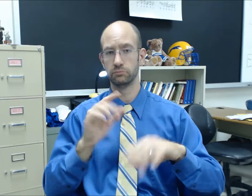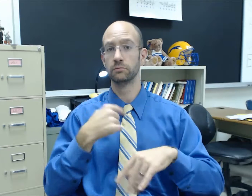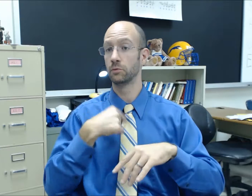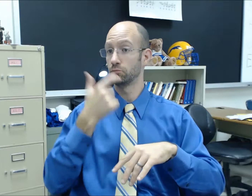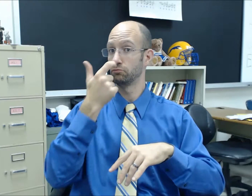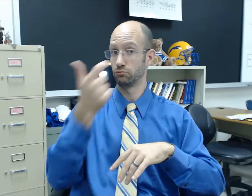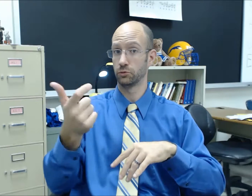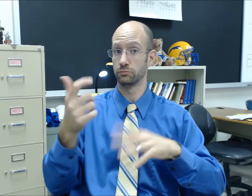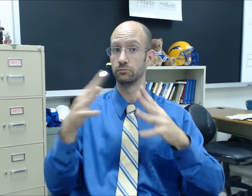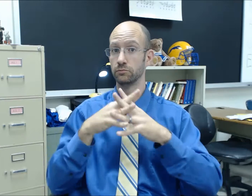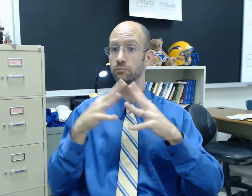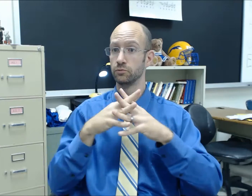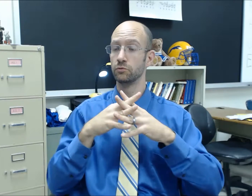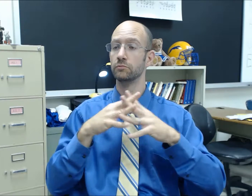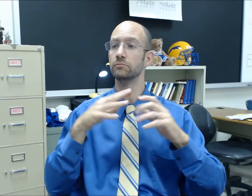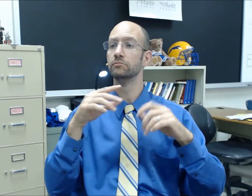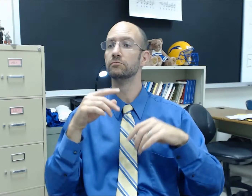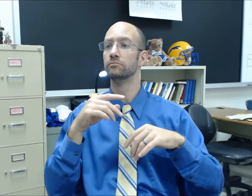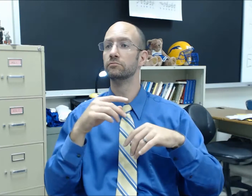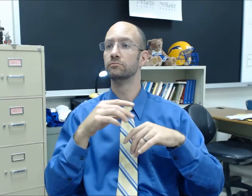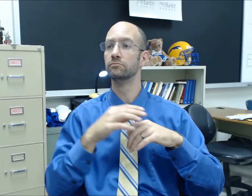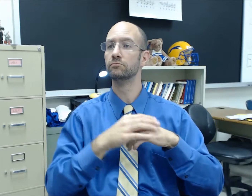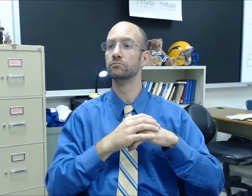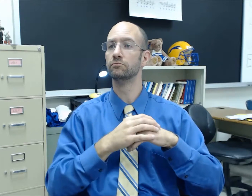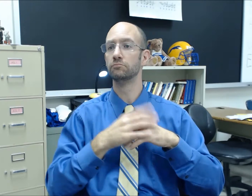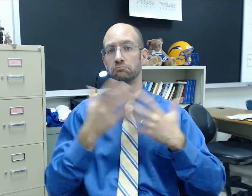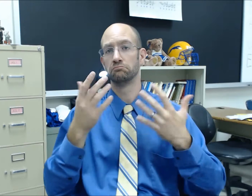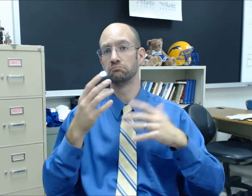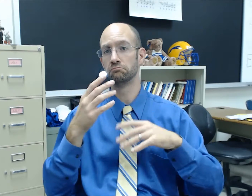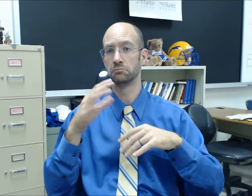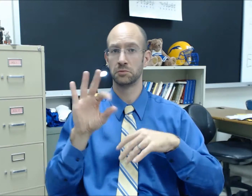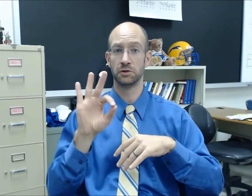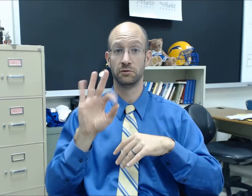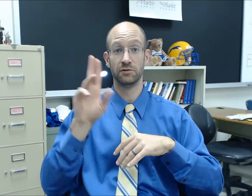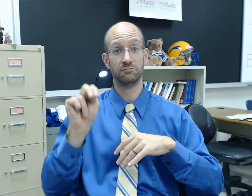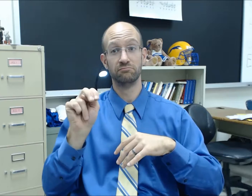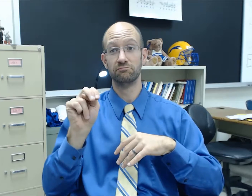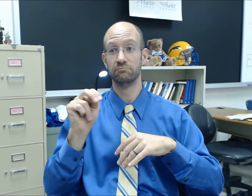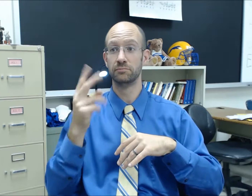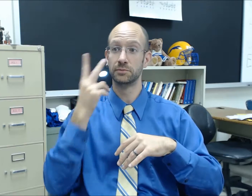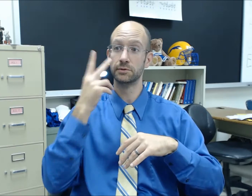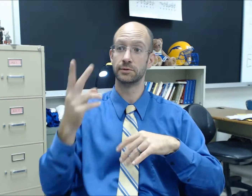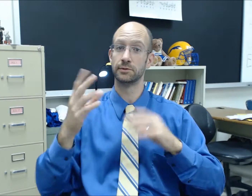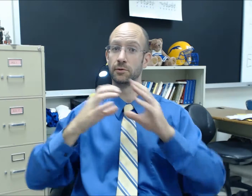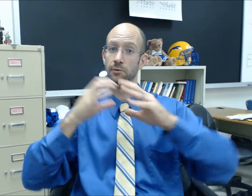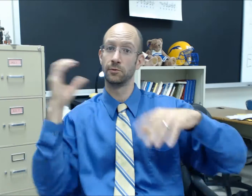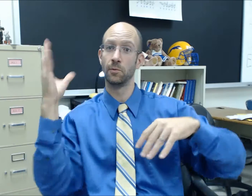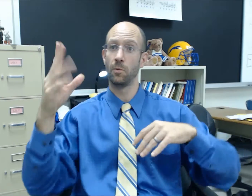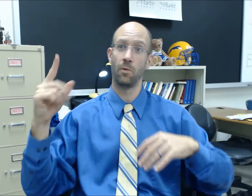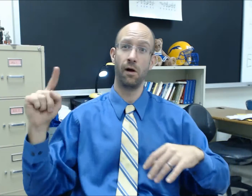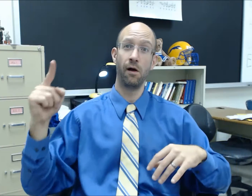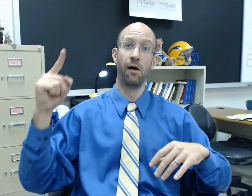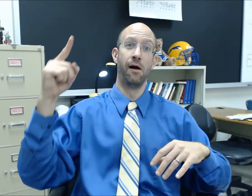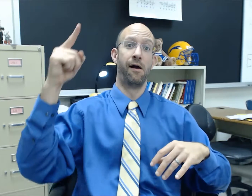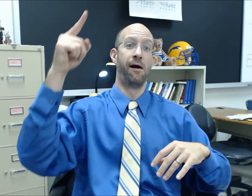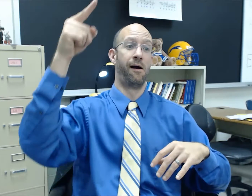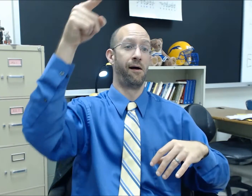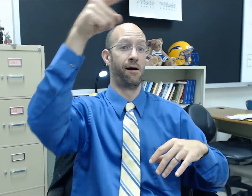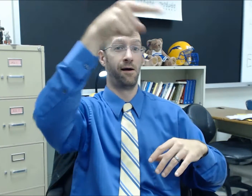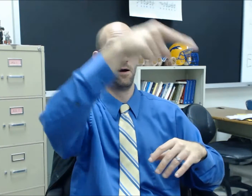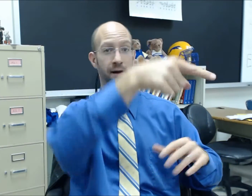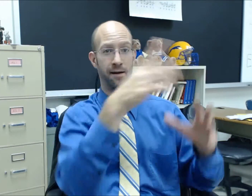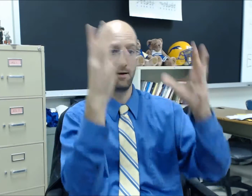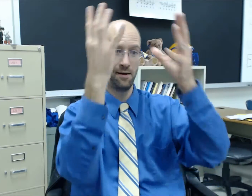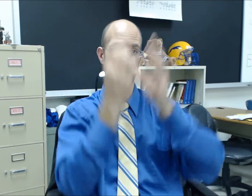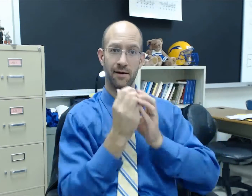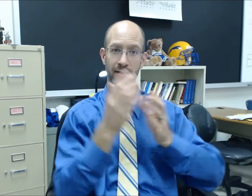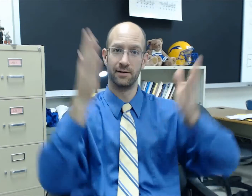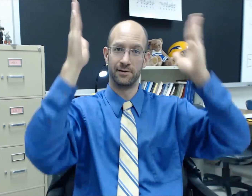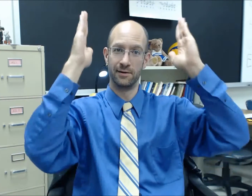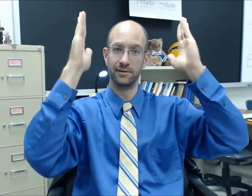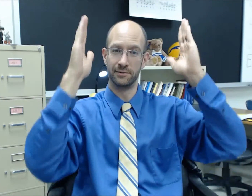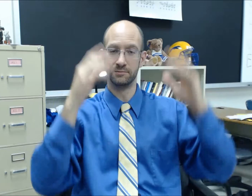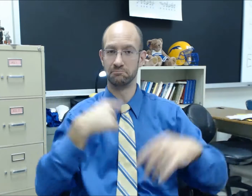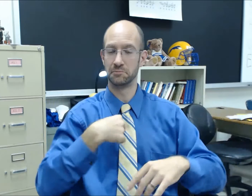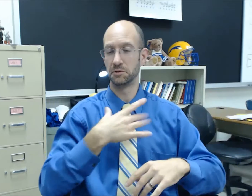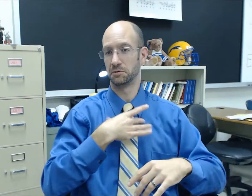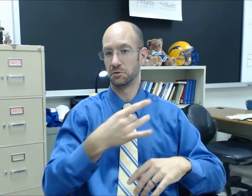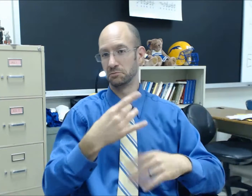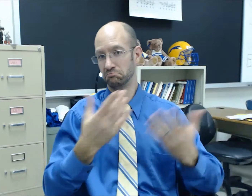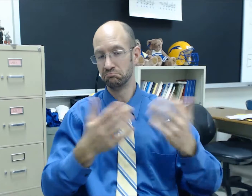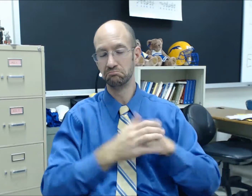I do watch football... it is fun. I like seeing the ball being thrown and received for a touchdown. I like that.